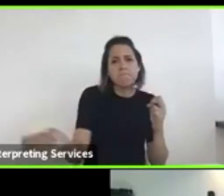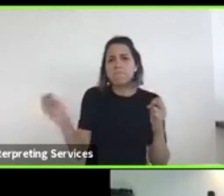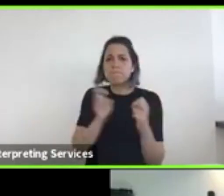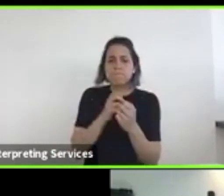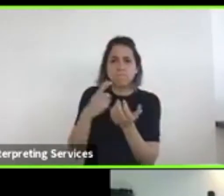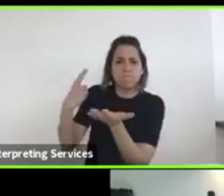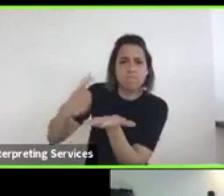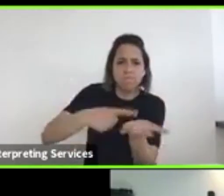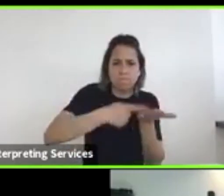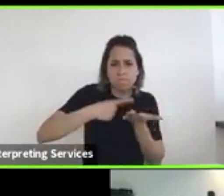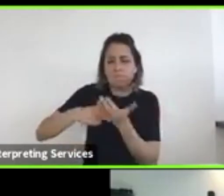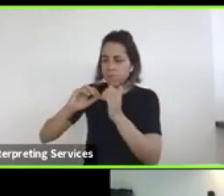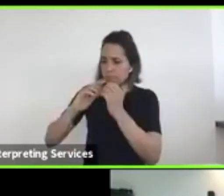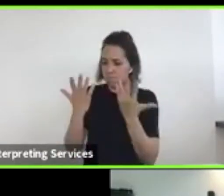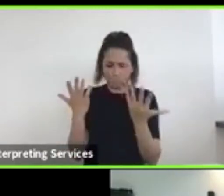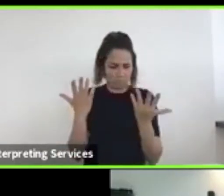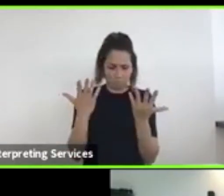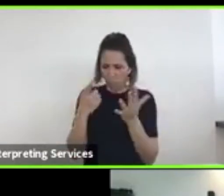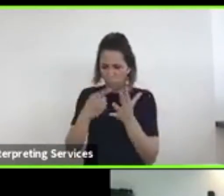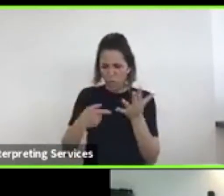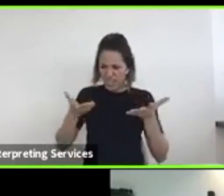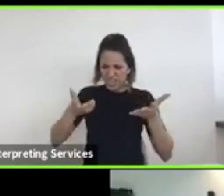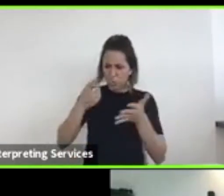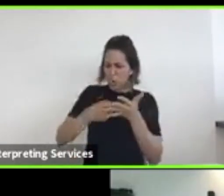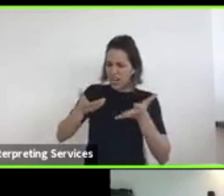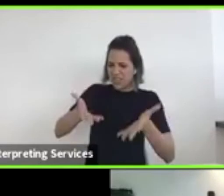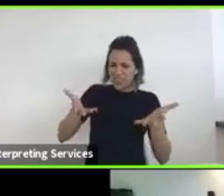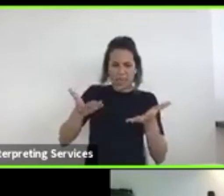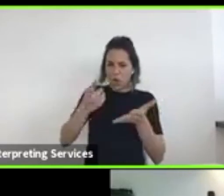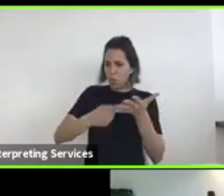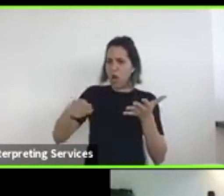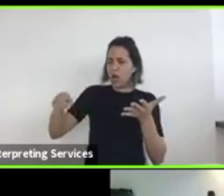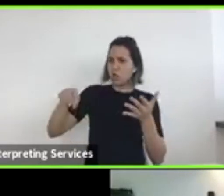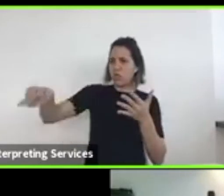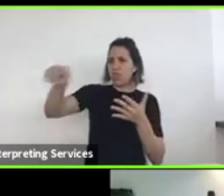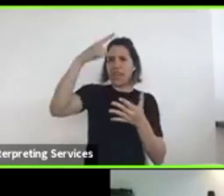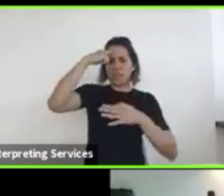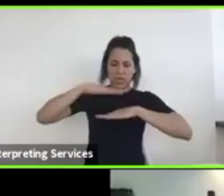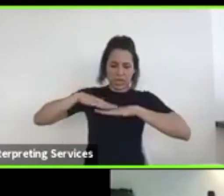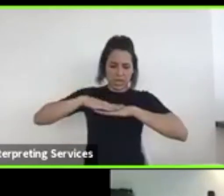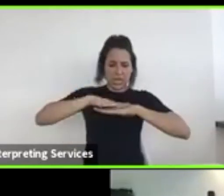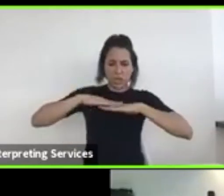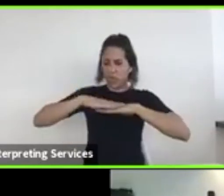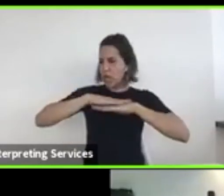IS THIS THING? WHAT DO THEY THINK IT IS? WHAT DO THEY SAY, WE SHOULD DO ABOUT IT?